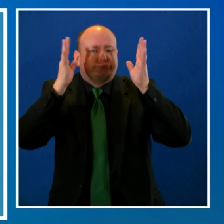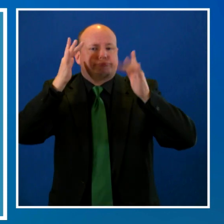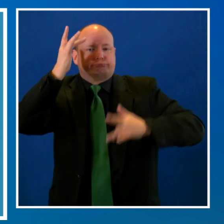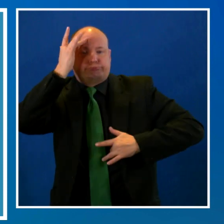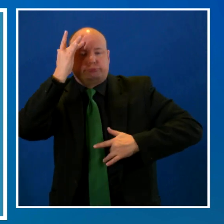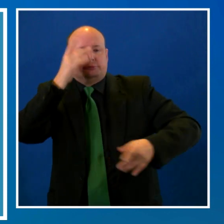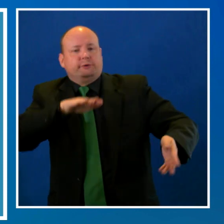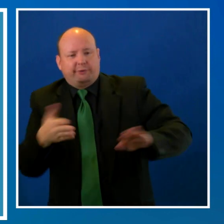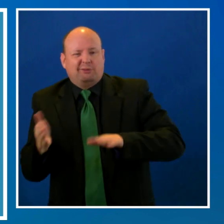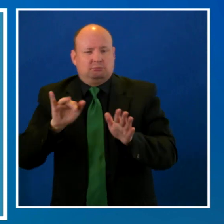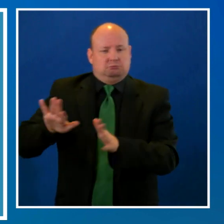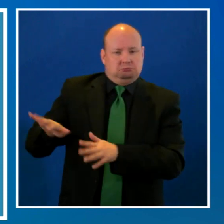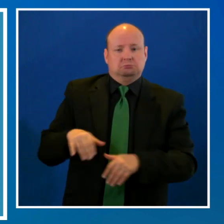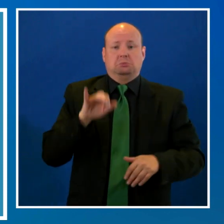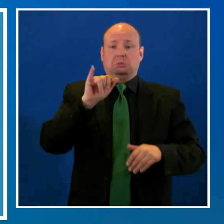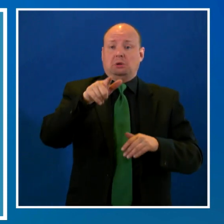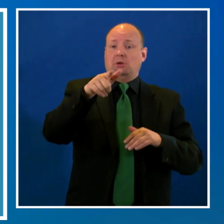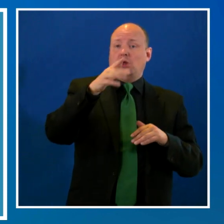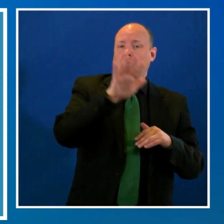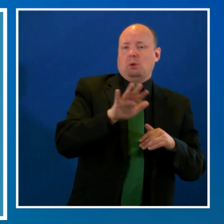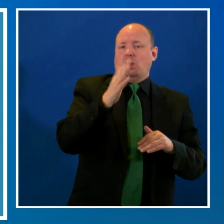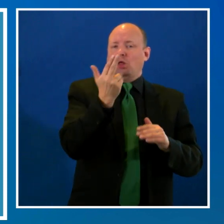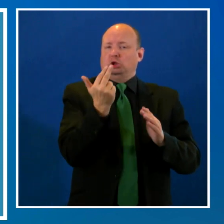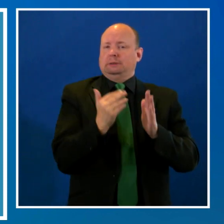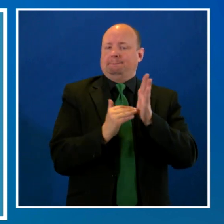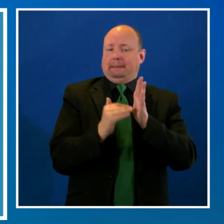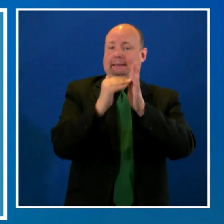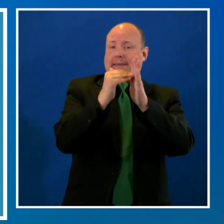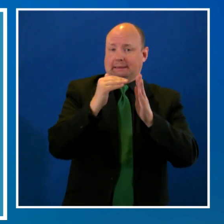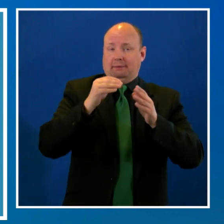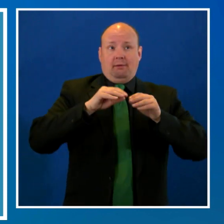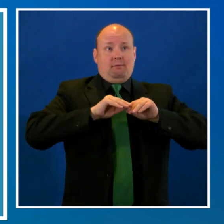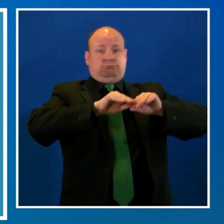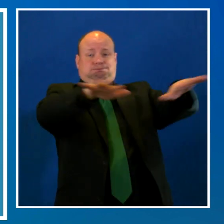COVID-19 vaccine had been delivered in our state to almost